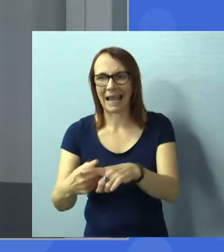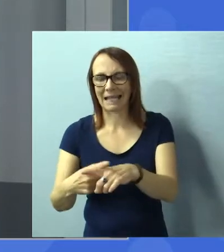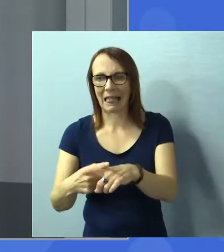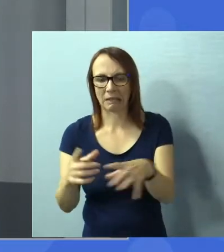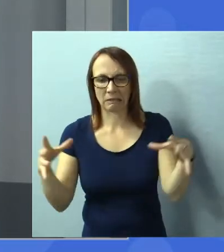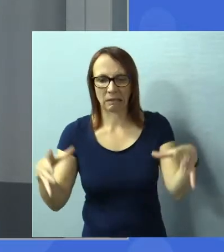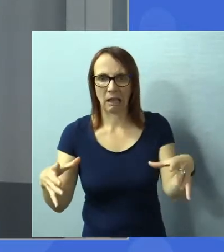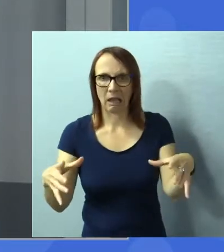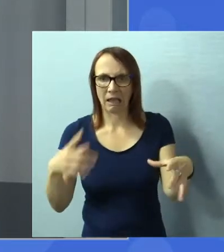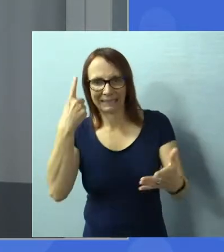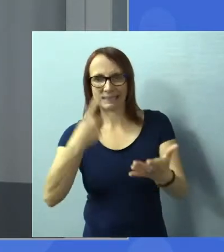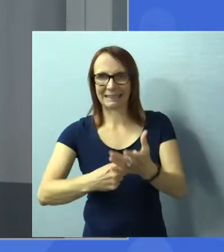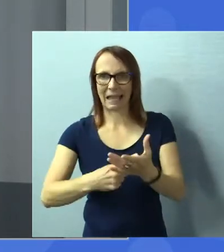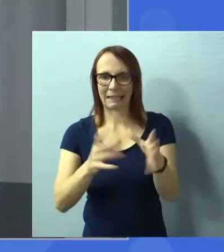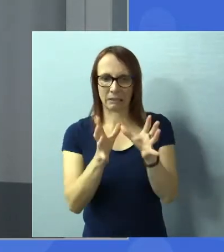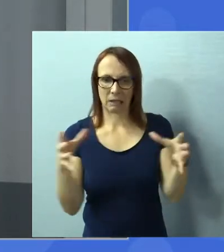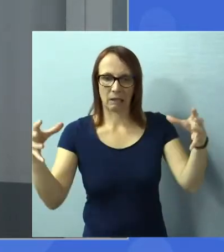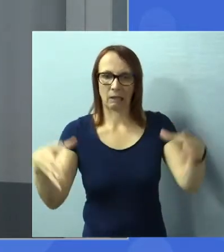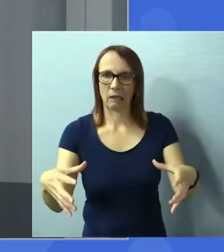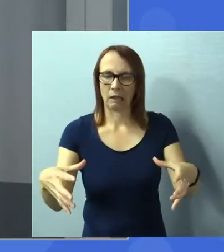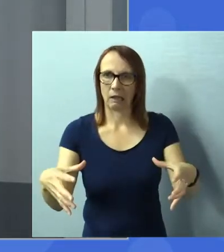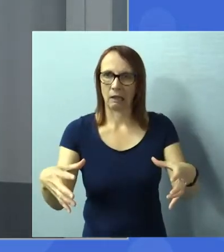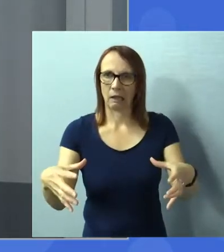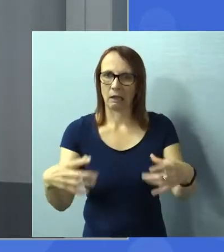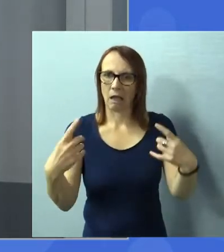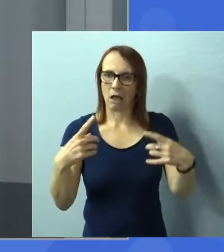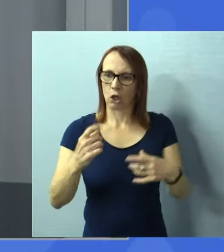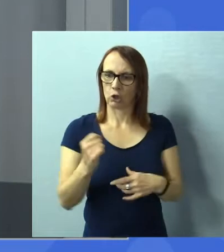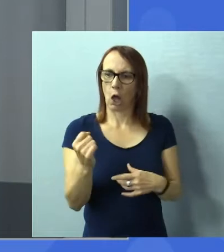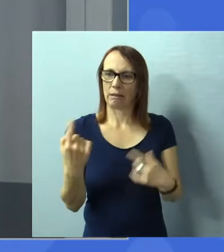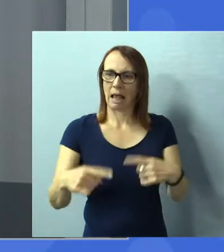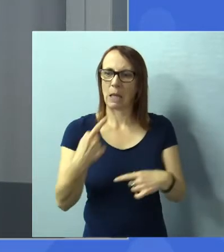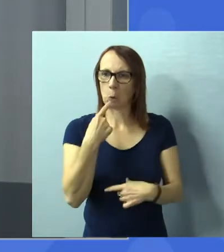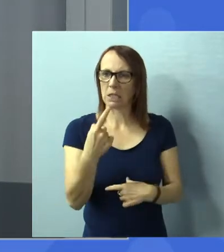office is an opportunity to express or to revoke that consent a second key